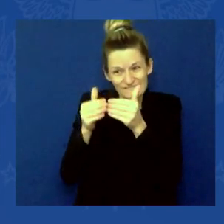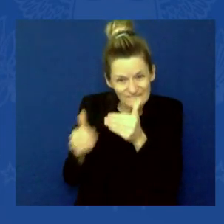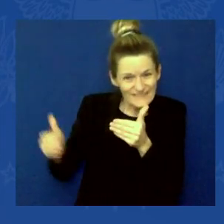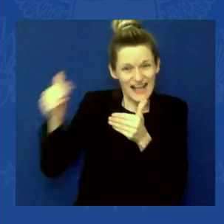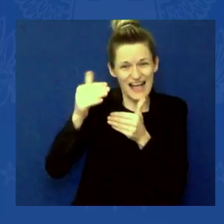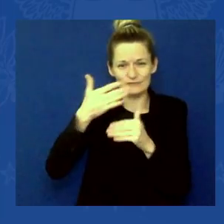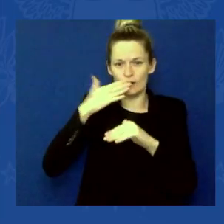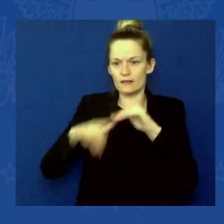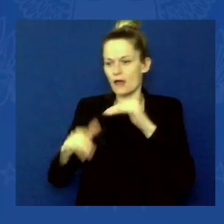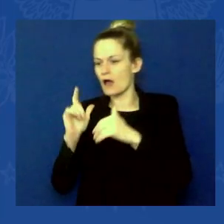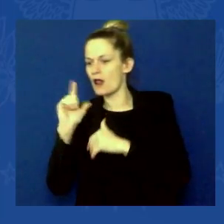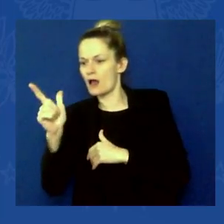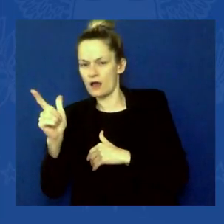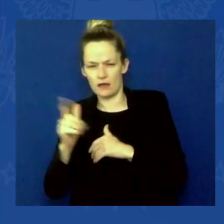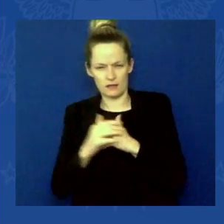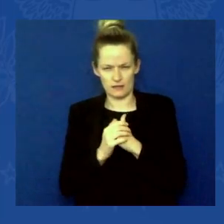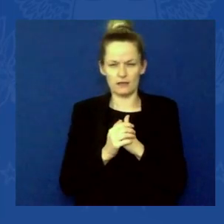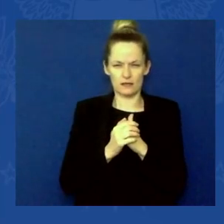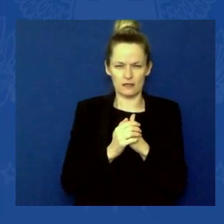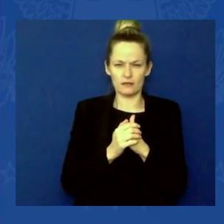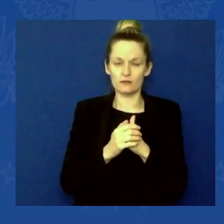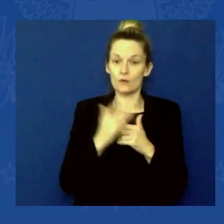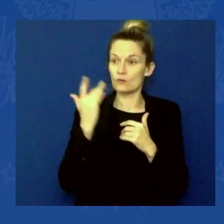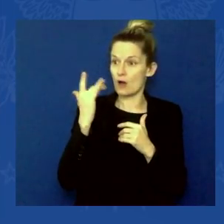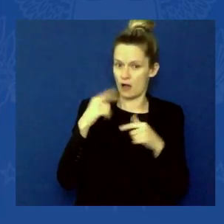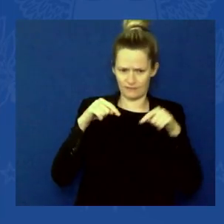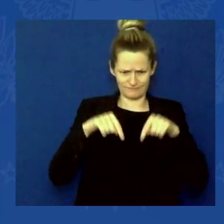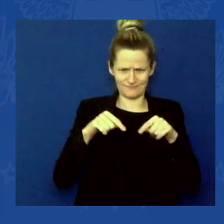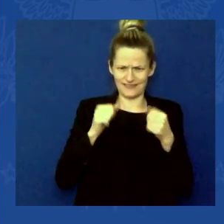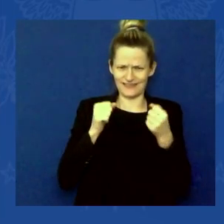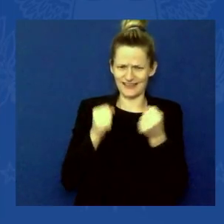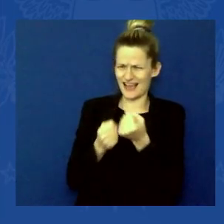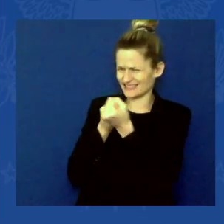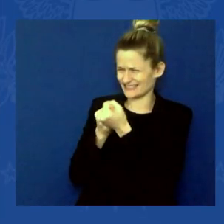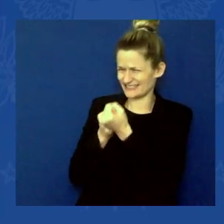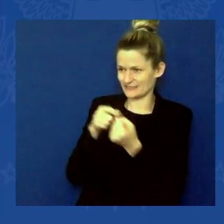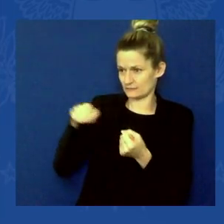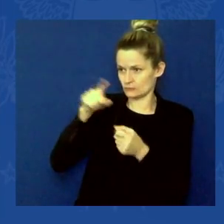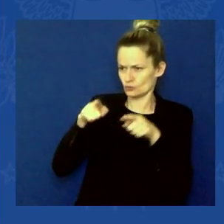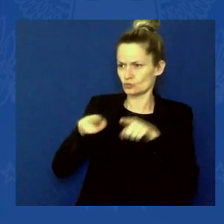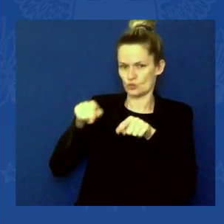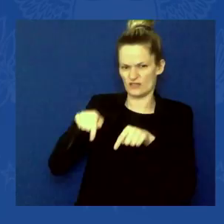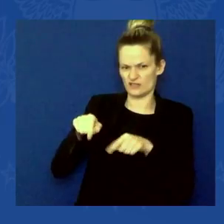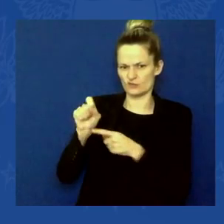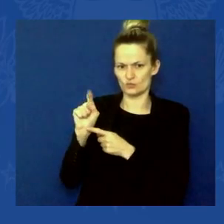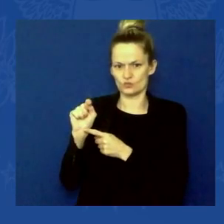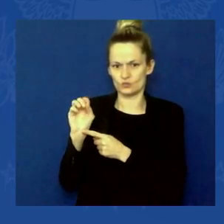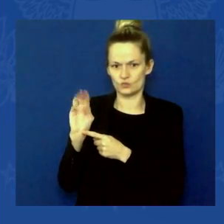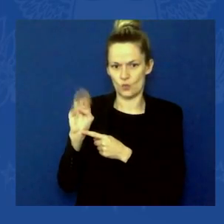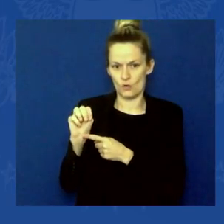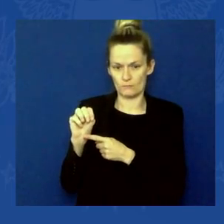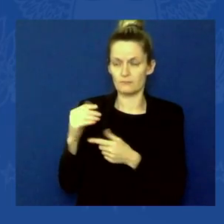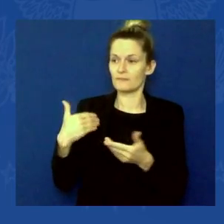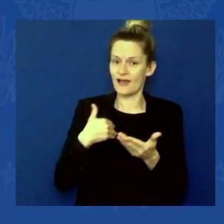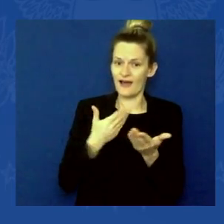FEMA has already pre-positioned resources in the region to speed our ability to respond, including food, water,